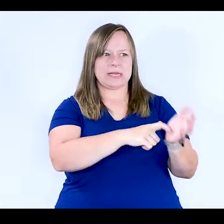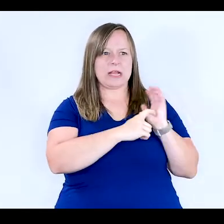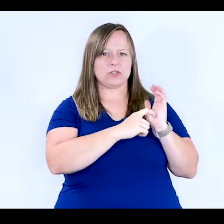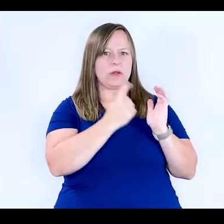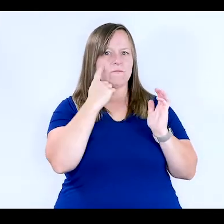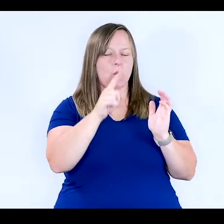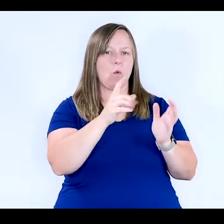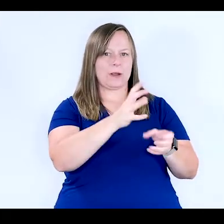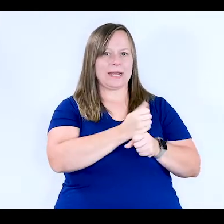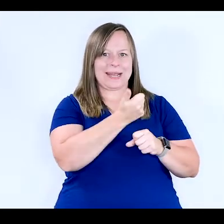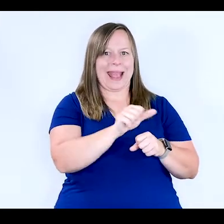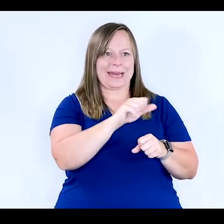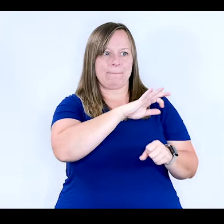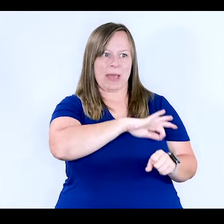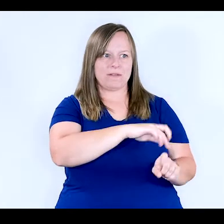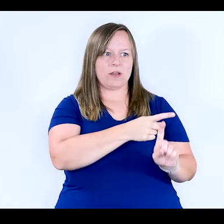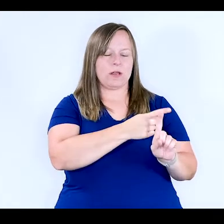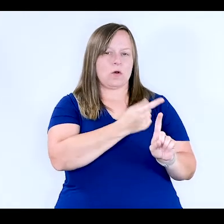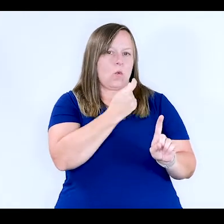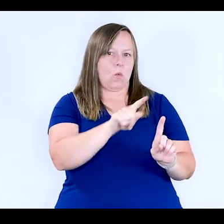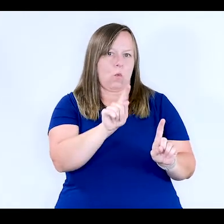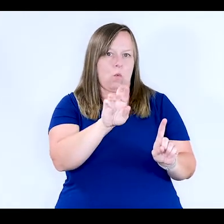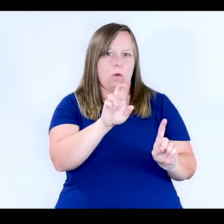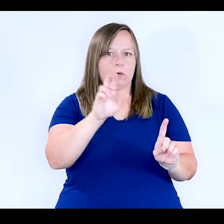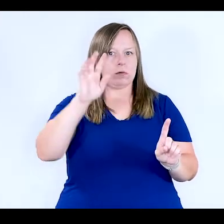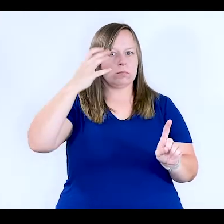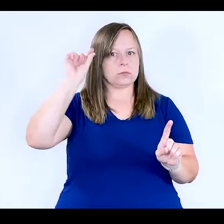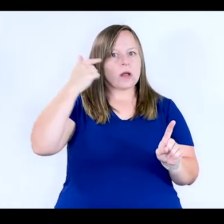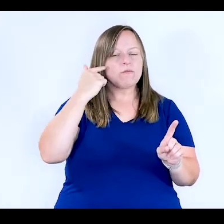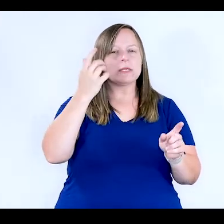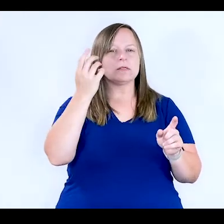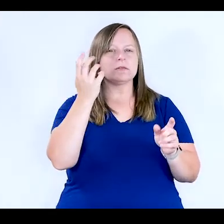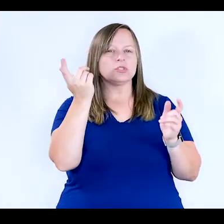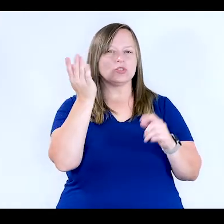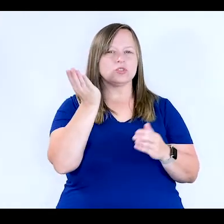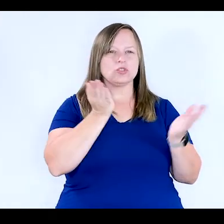necessary for receiving any benefit or government service. For example, you're